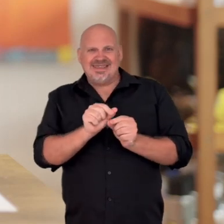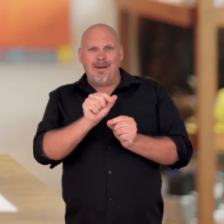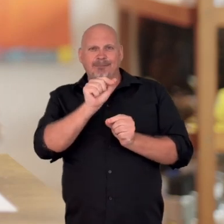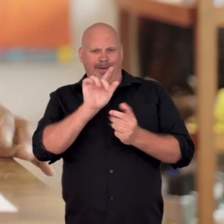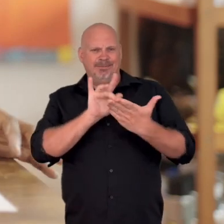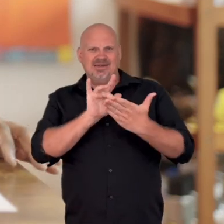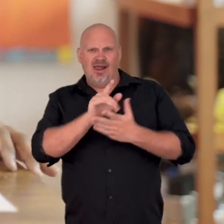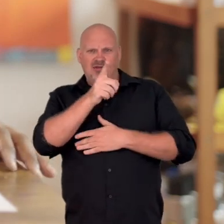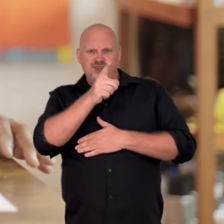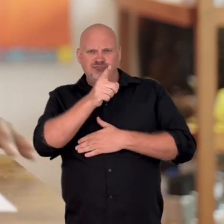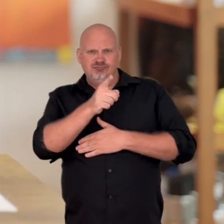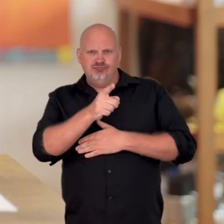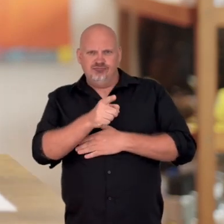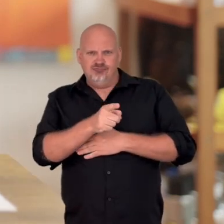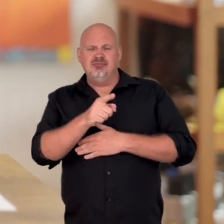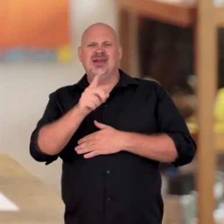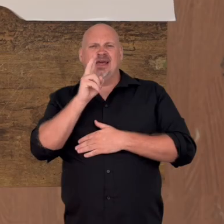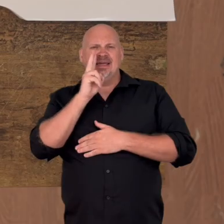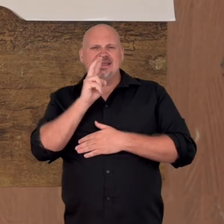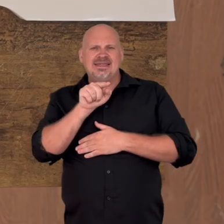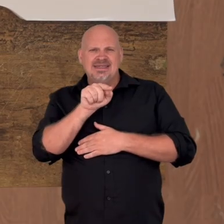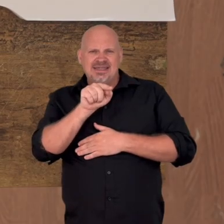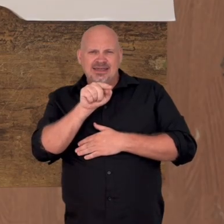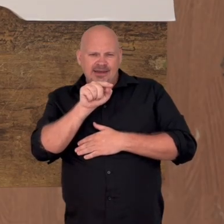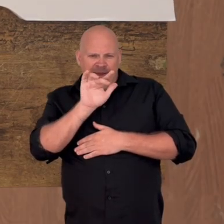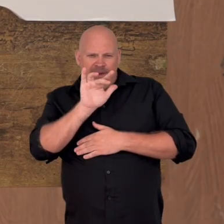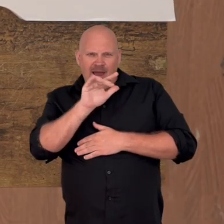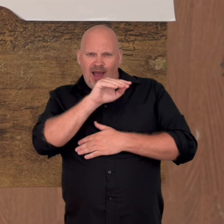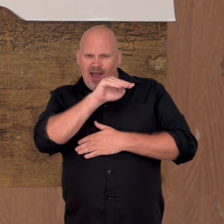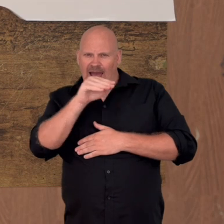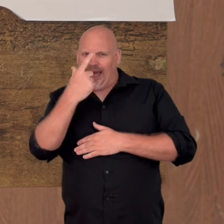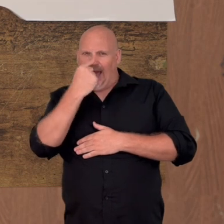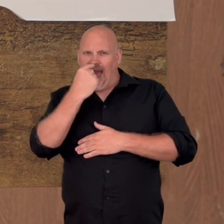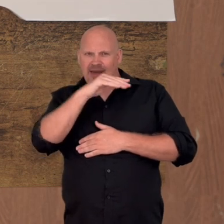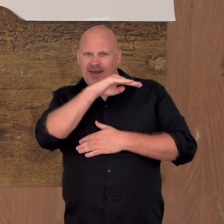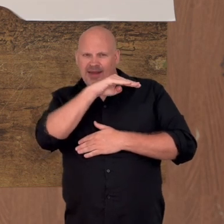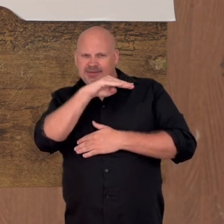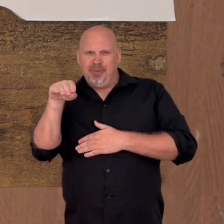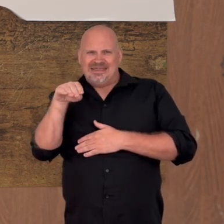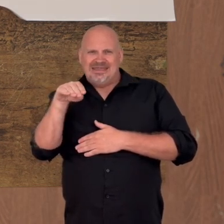you can cut the flower into two you can see the one the part that is up and you can see the part that goes down